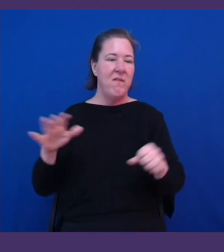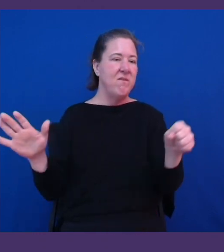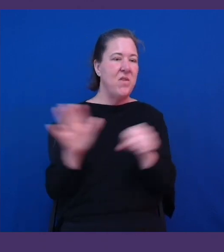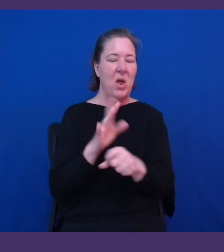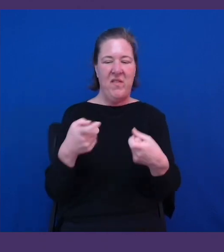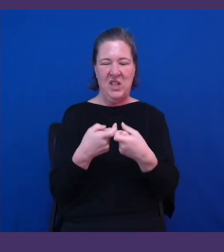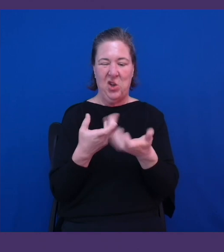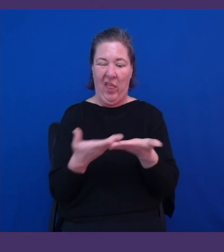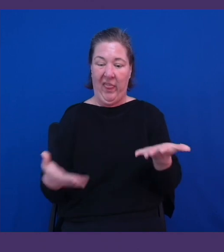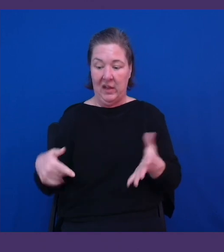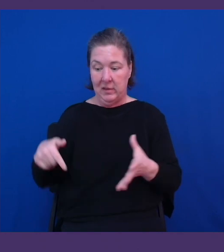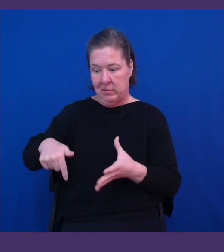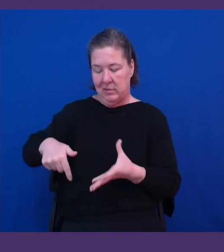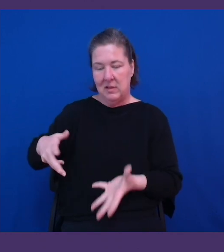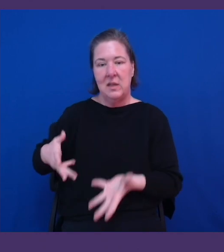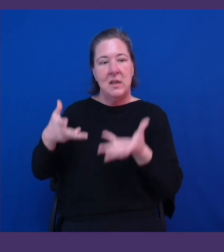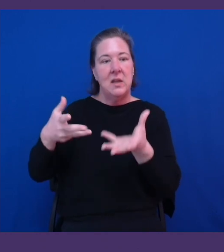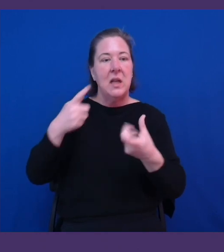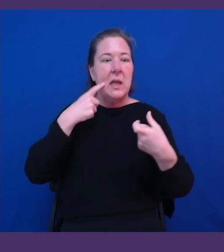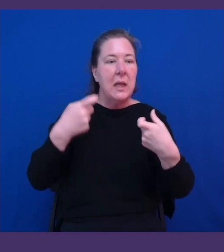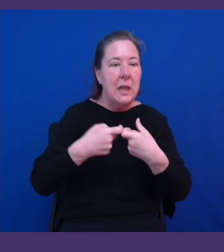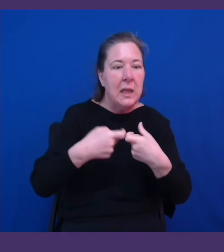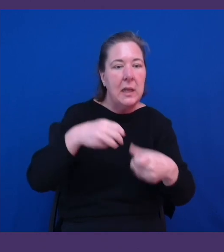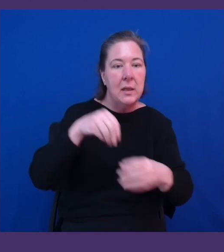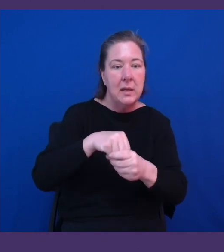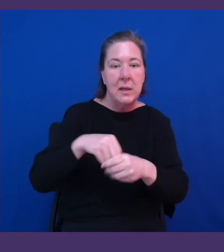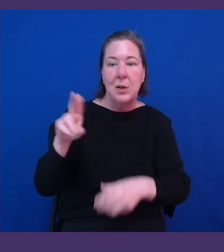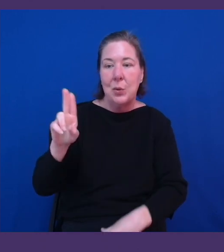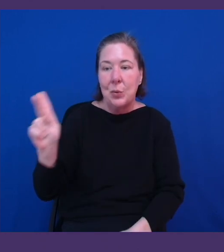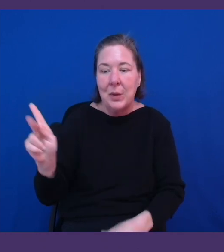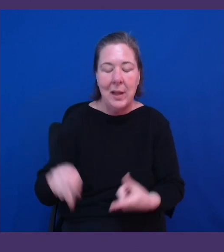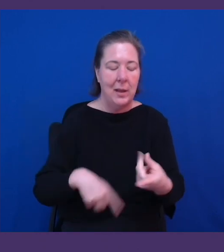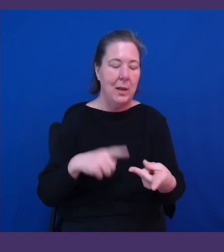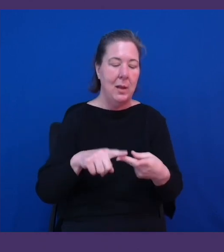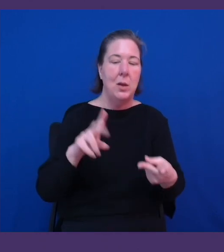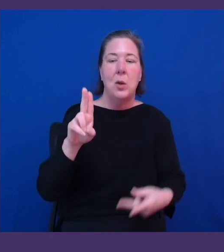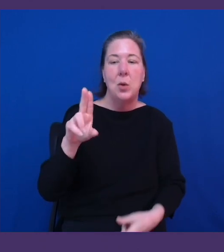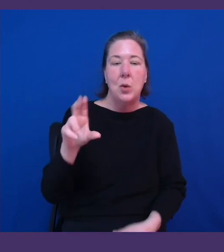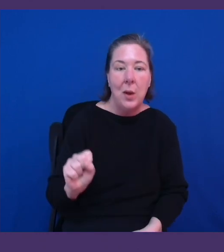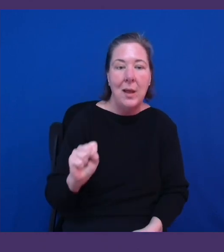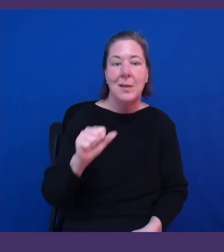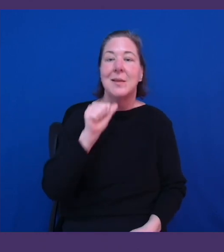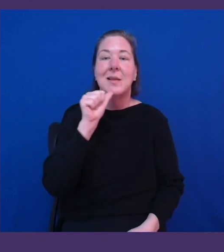that I can get electricity in the UK or in US and not only what we have in most of the EU countries.